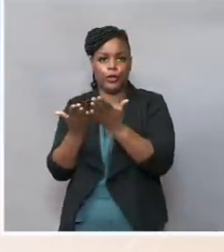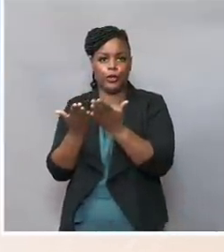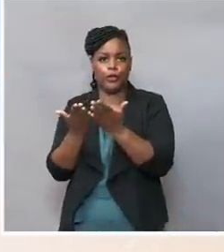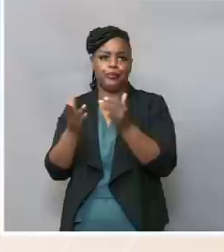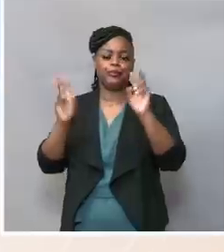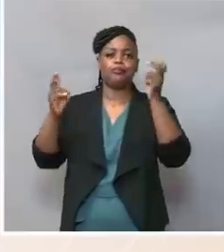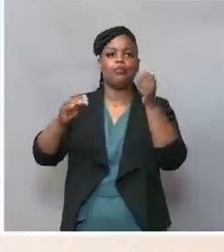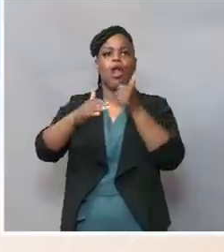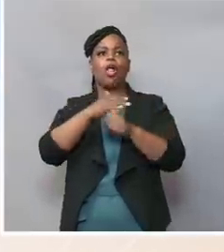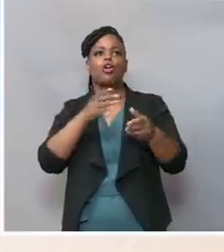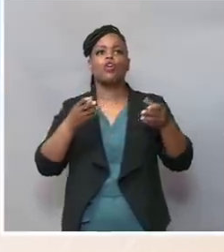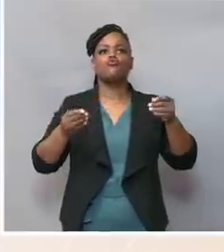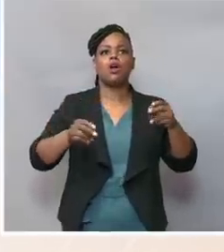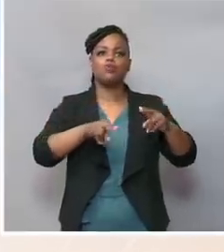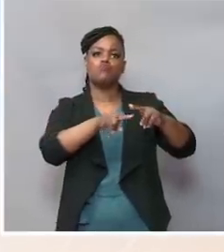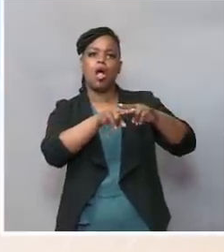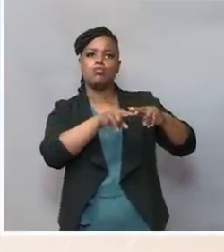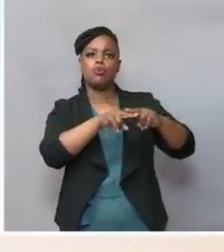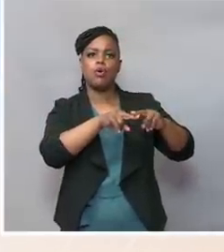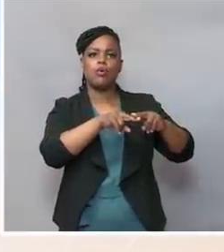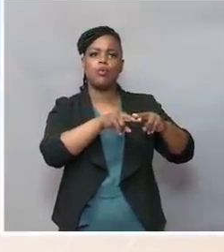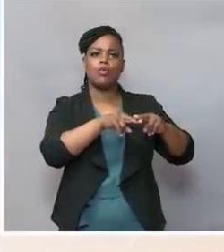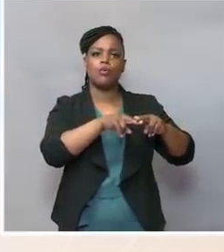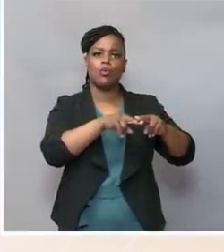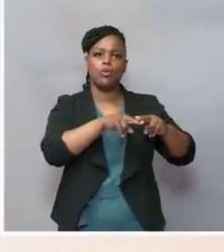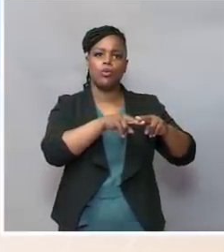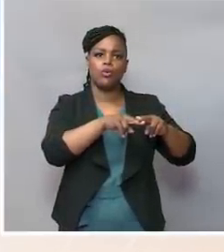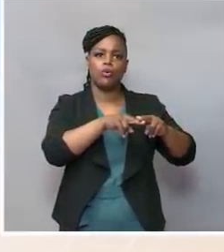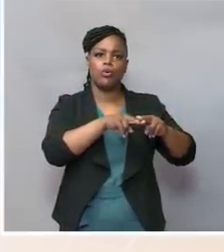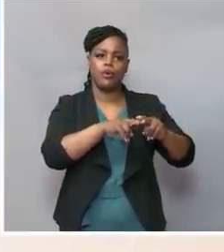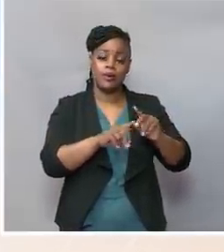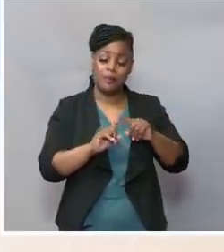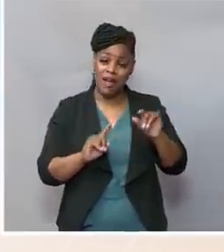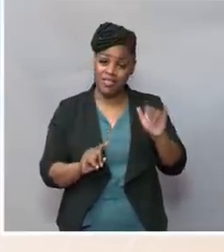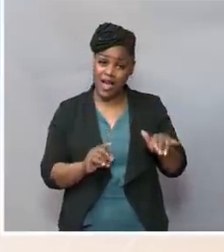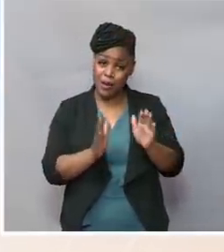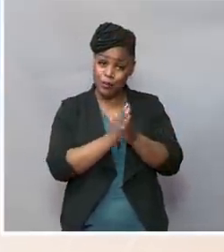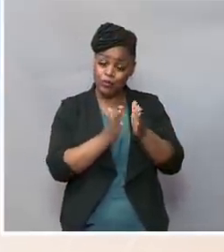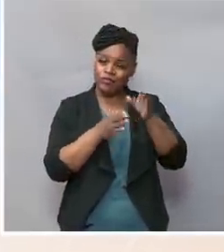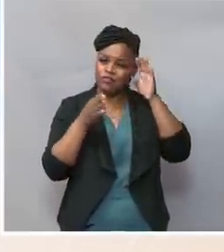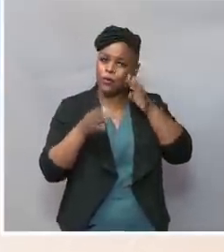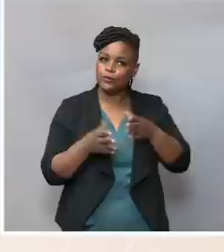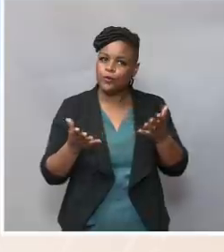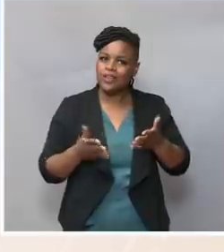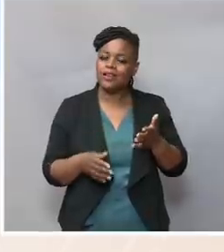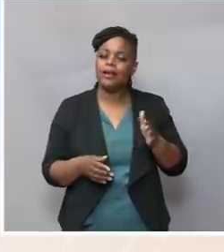Still's entry for the case focused on his discussions with Nat and included the following text.